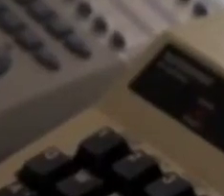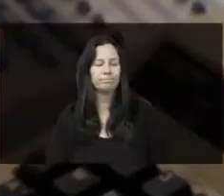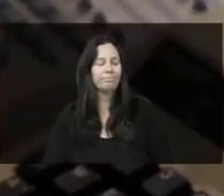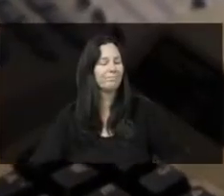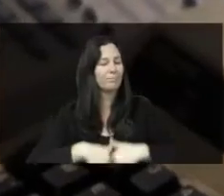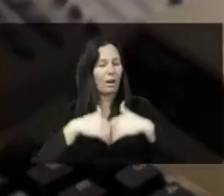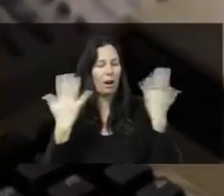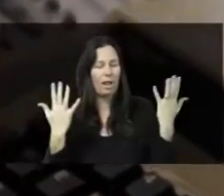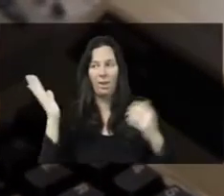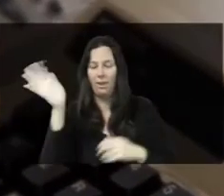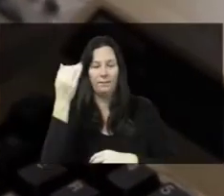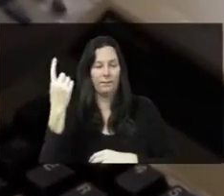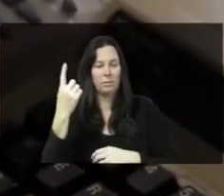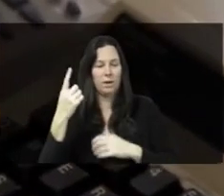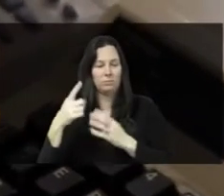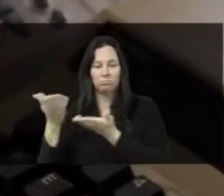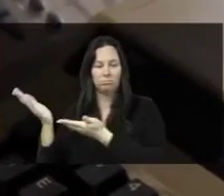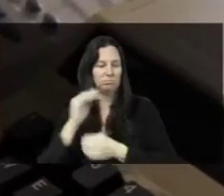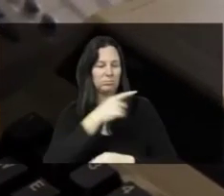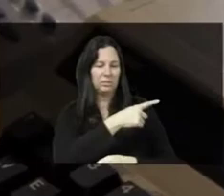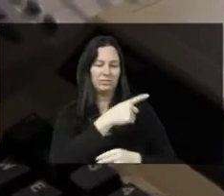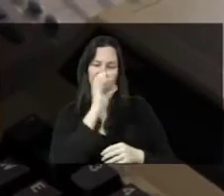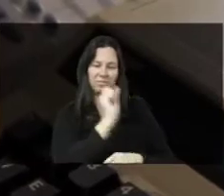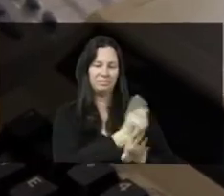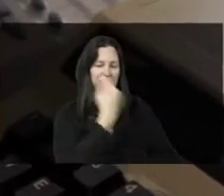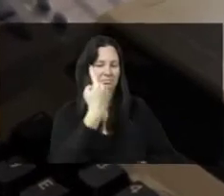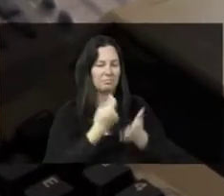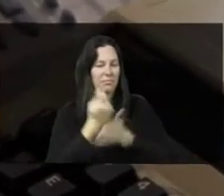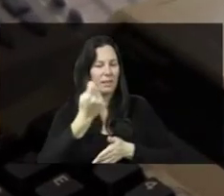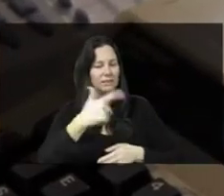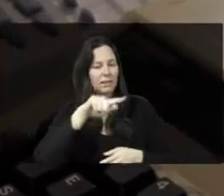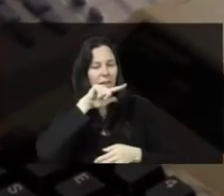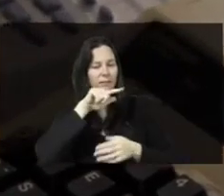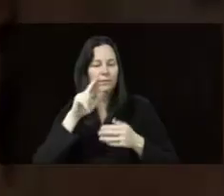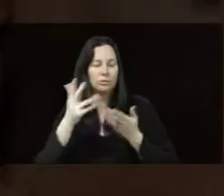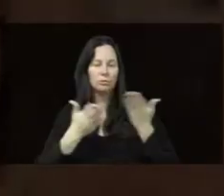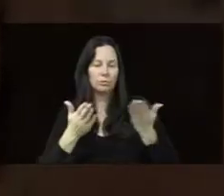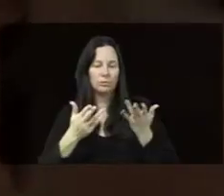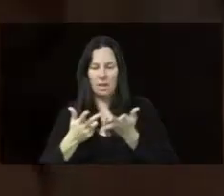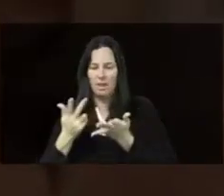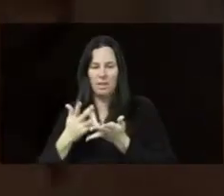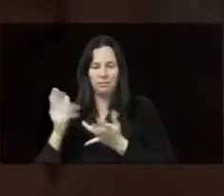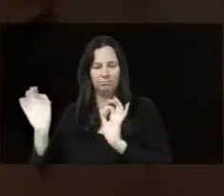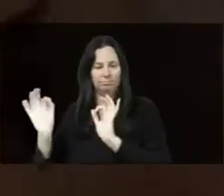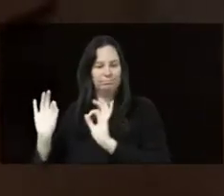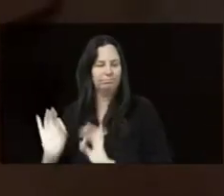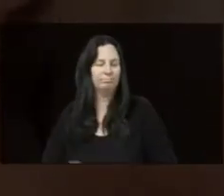Unlike everyone else, he was expected to pay $700 for a service others take for granted.